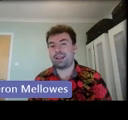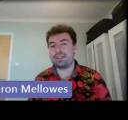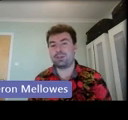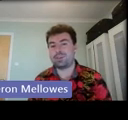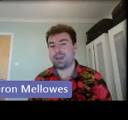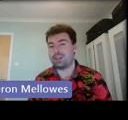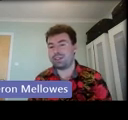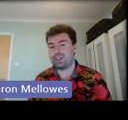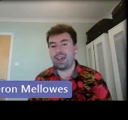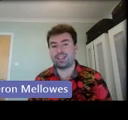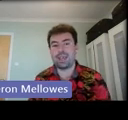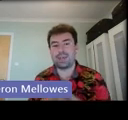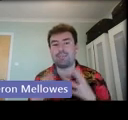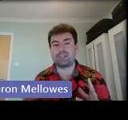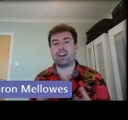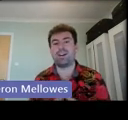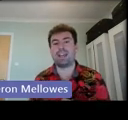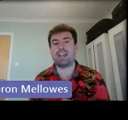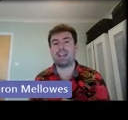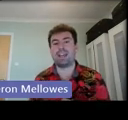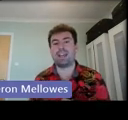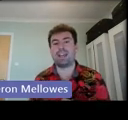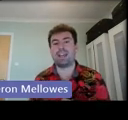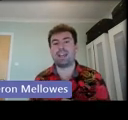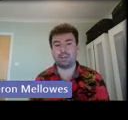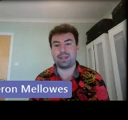political commitment to keeping ambition high with two Scottish Government